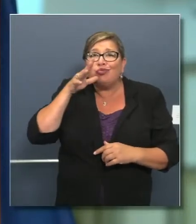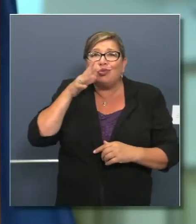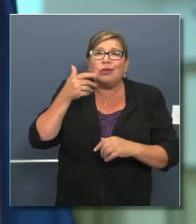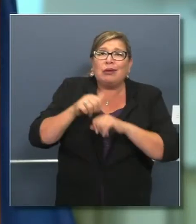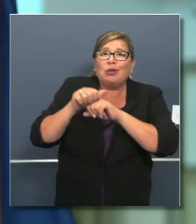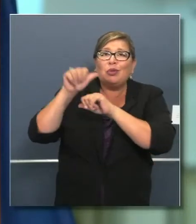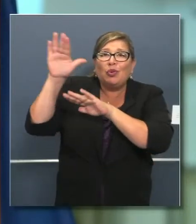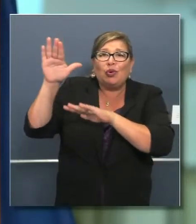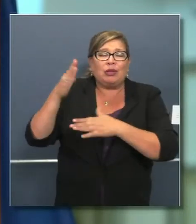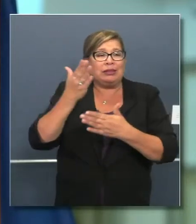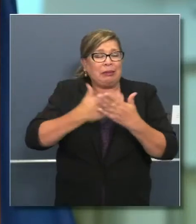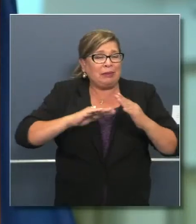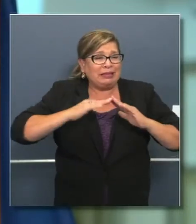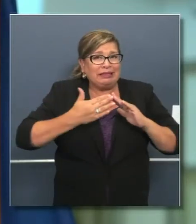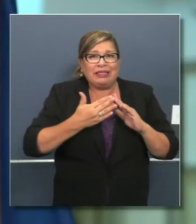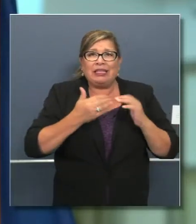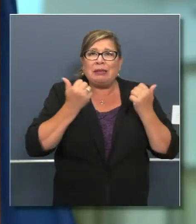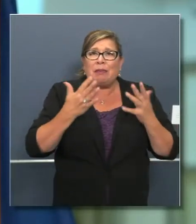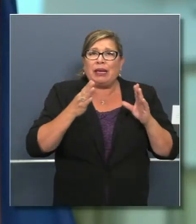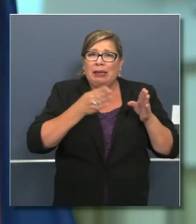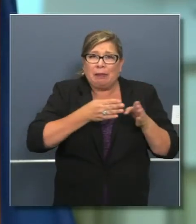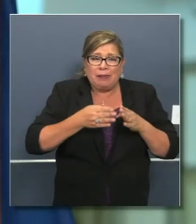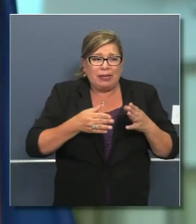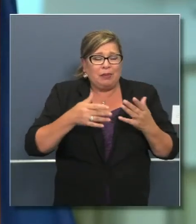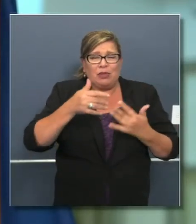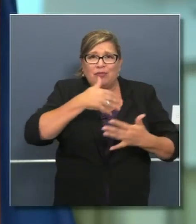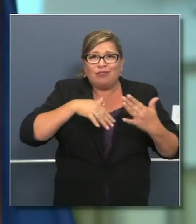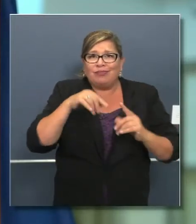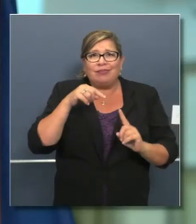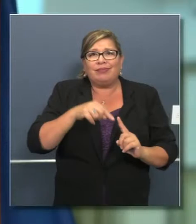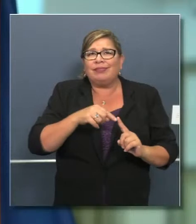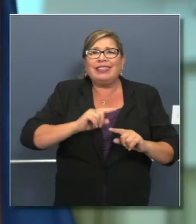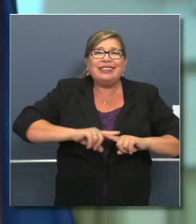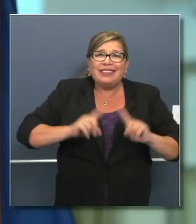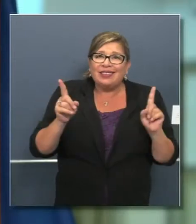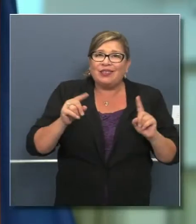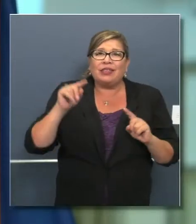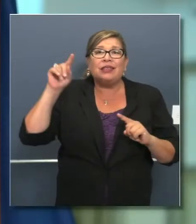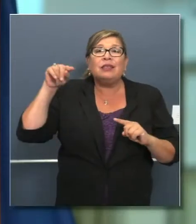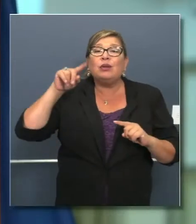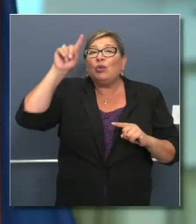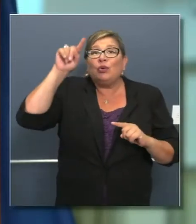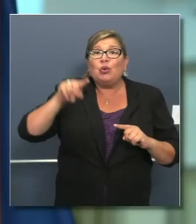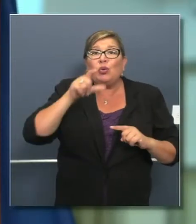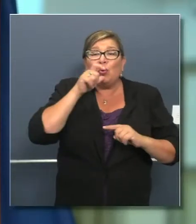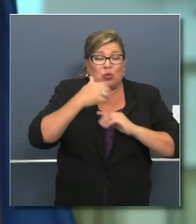dense urban parts of the state in the well along the coast many of you know in the inland part of